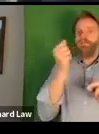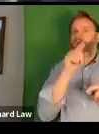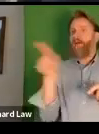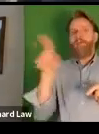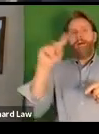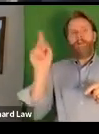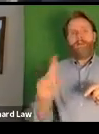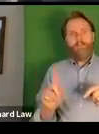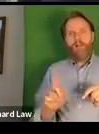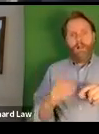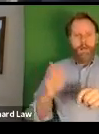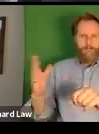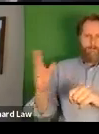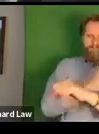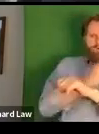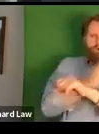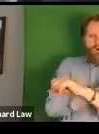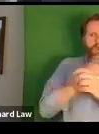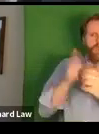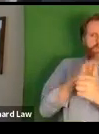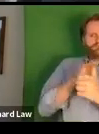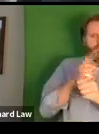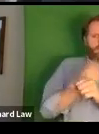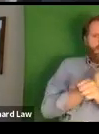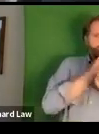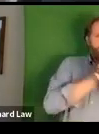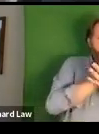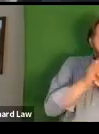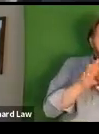April so Steve I don't know whether there's anything you can respond in